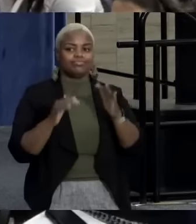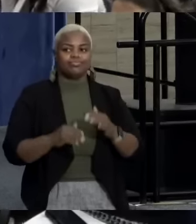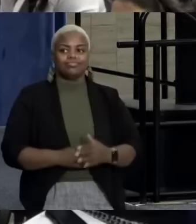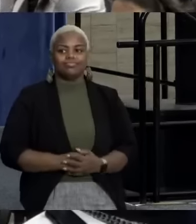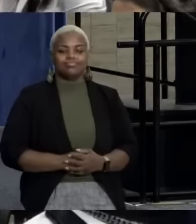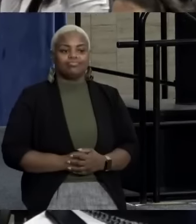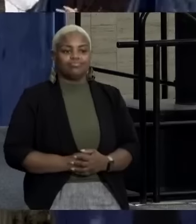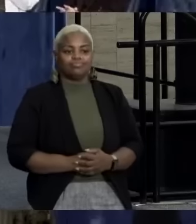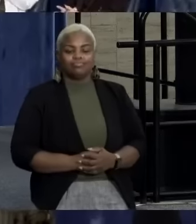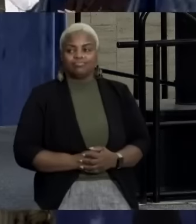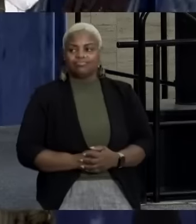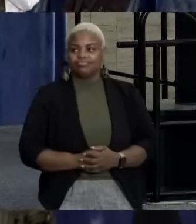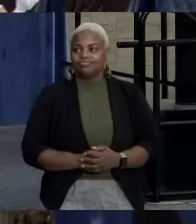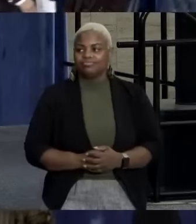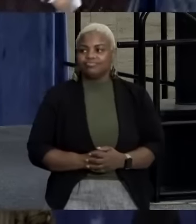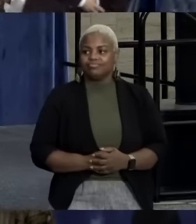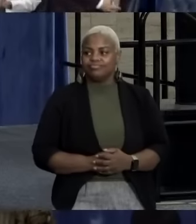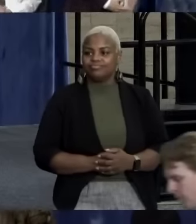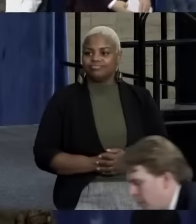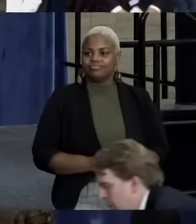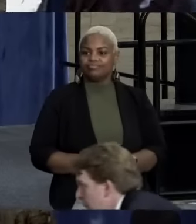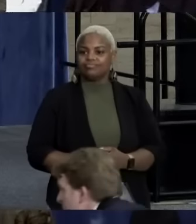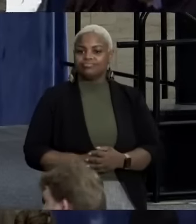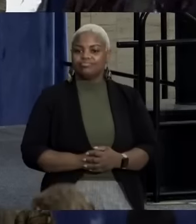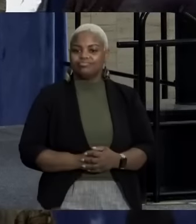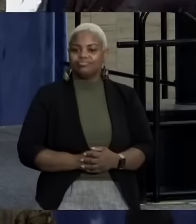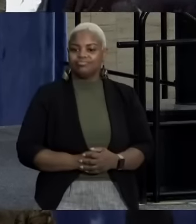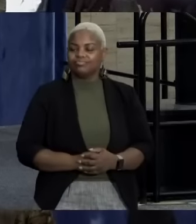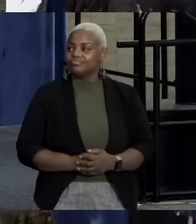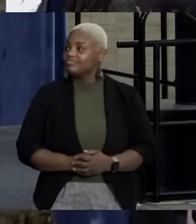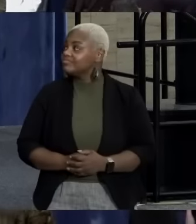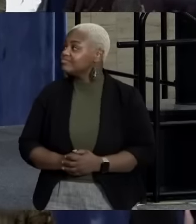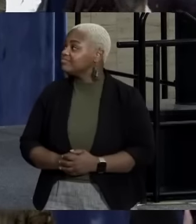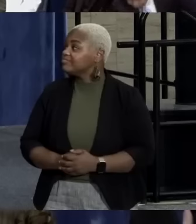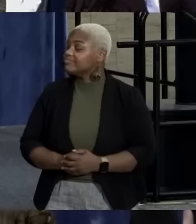Sara Brenner: Good job. Excellent. Thank you, Dr. Makary.